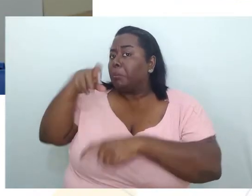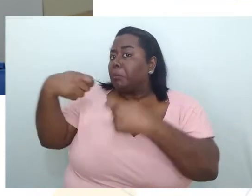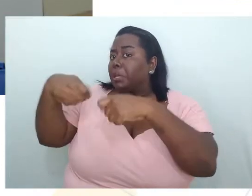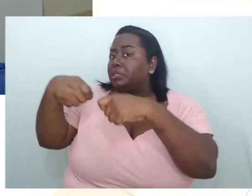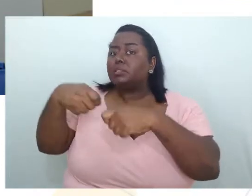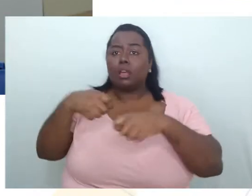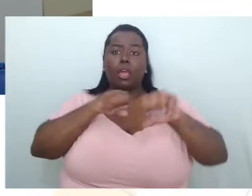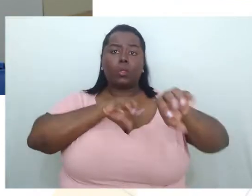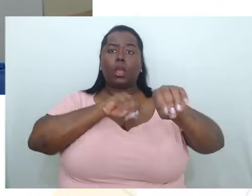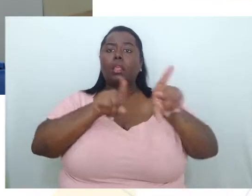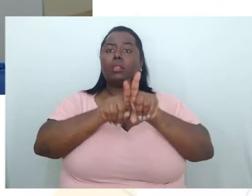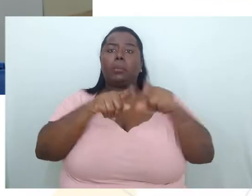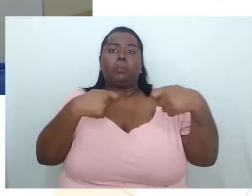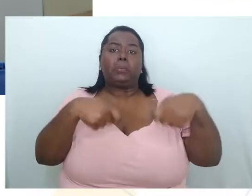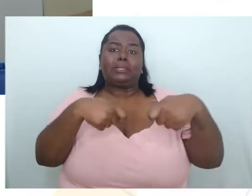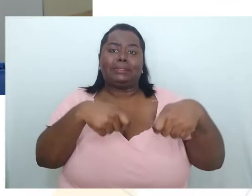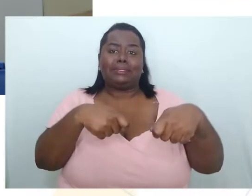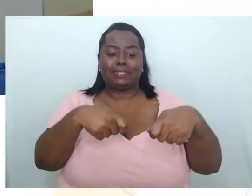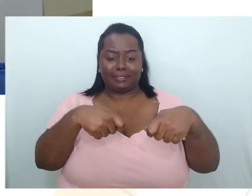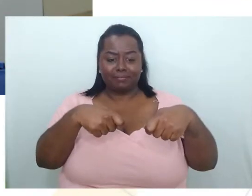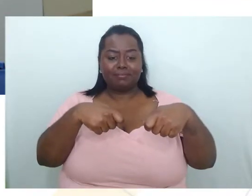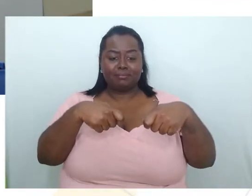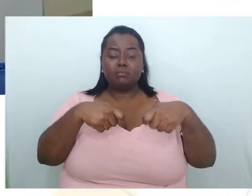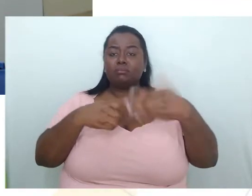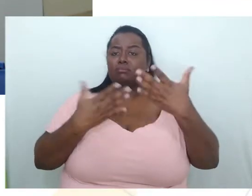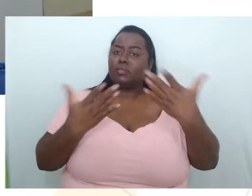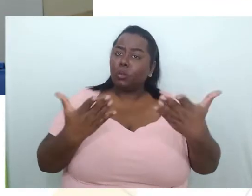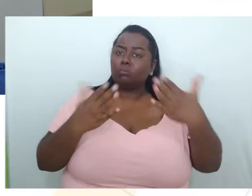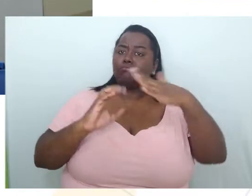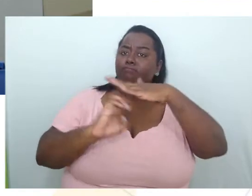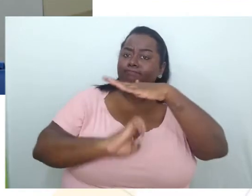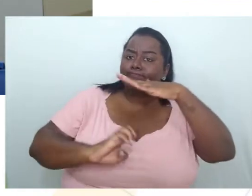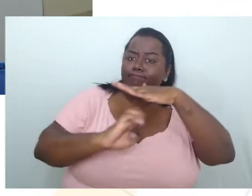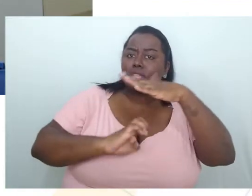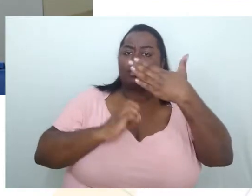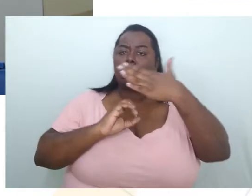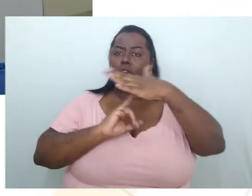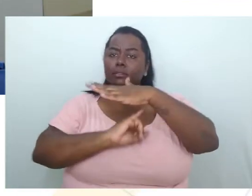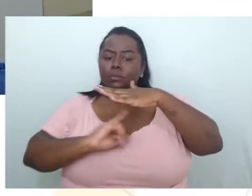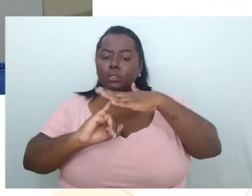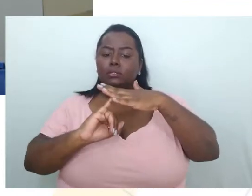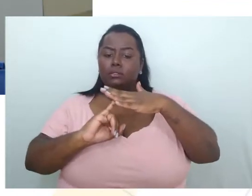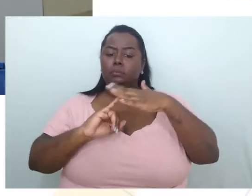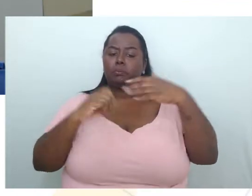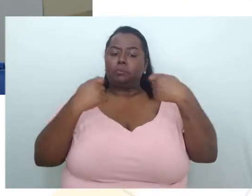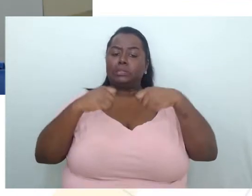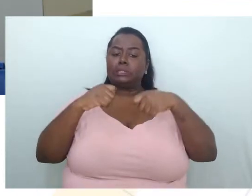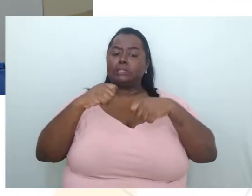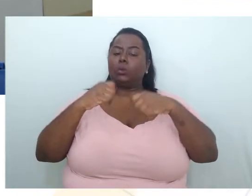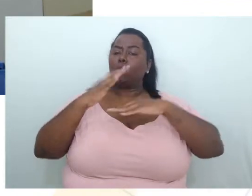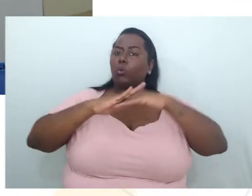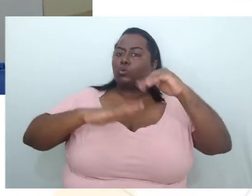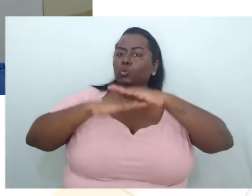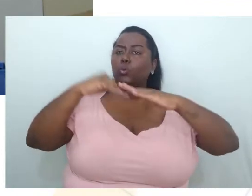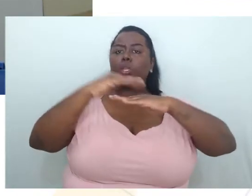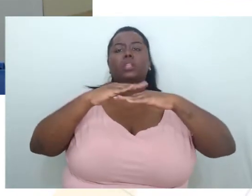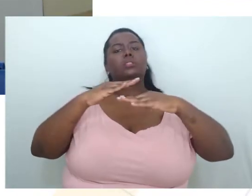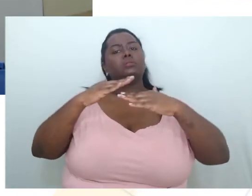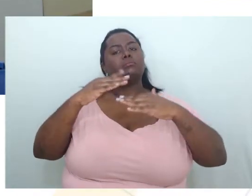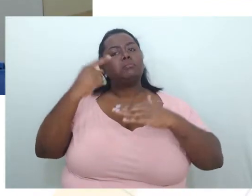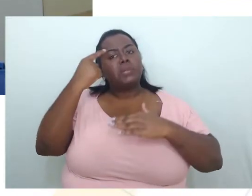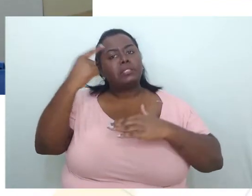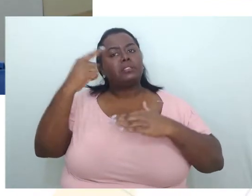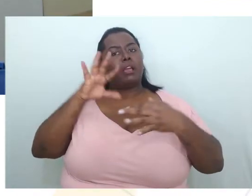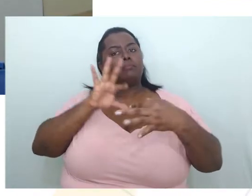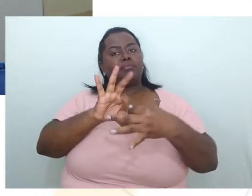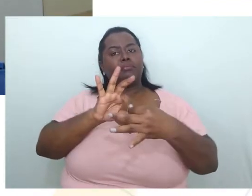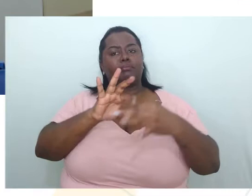So organizations are built on this premise and it's a basic need because